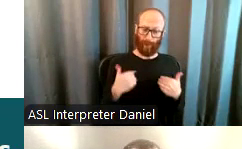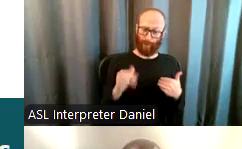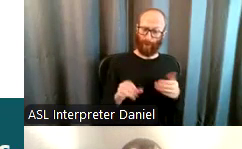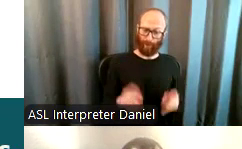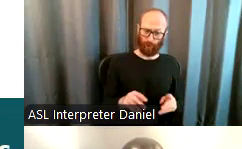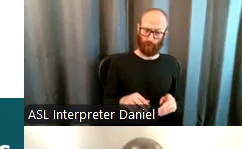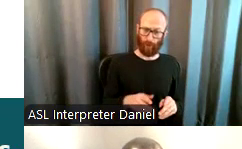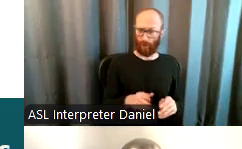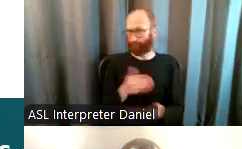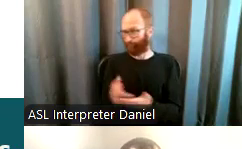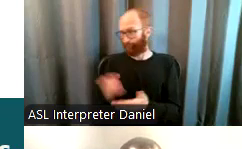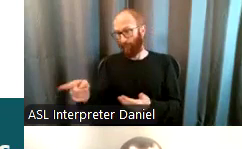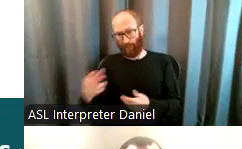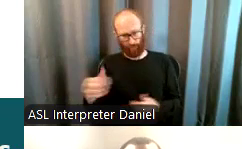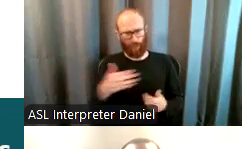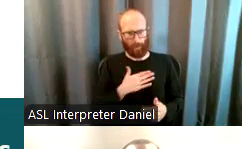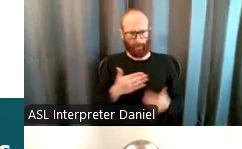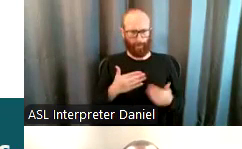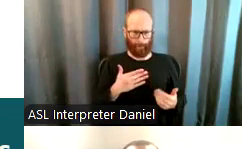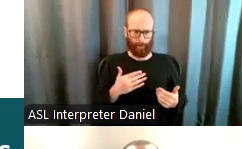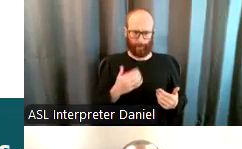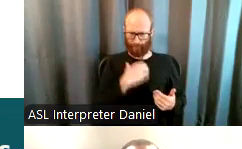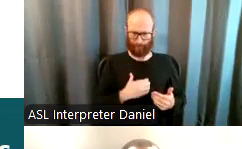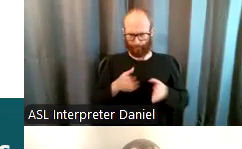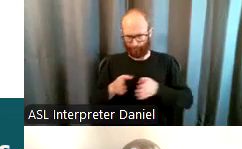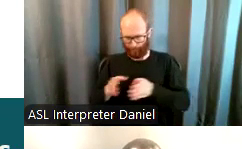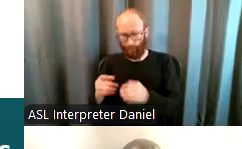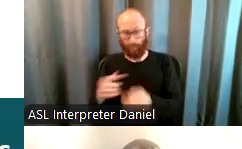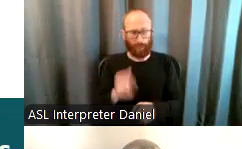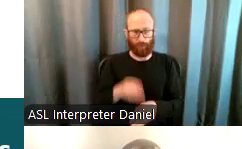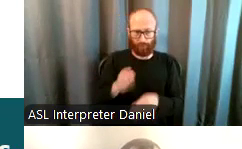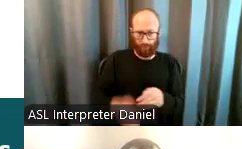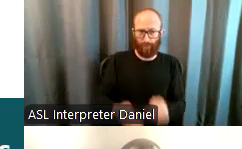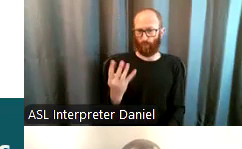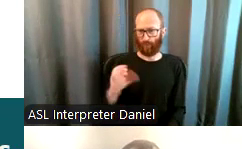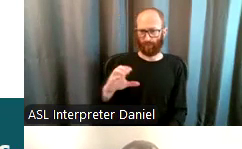pathway I was able to complete four CTE credits in culinary arts complete a Ser